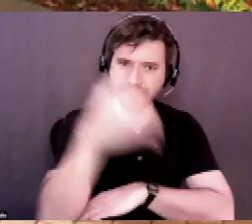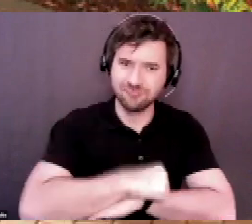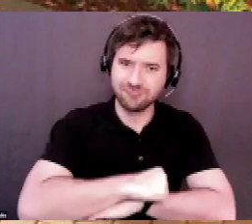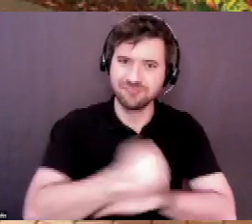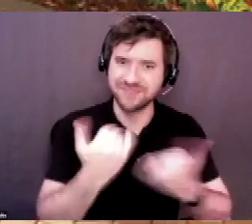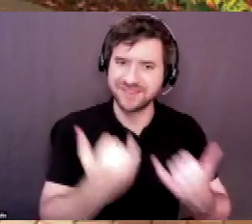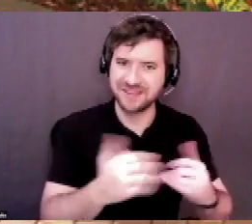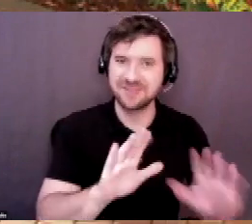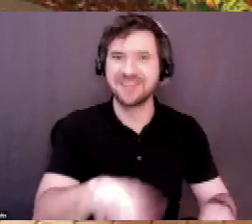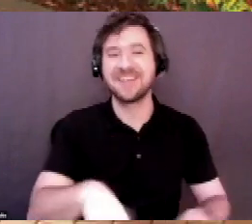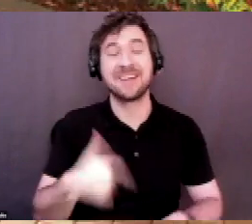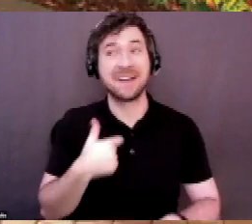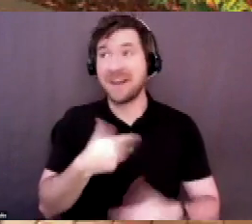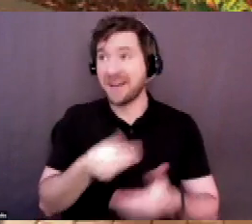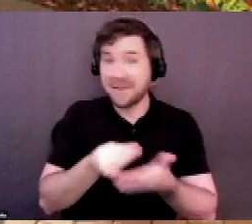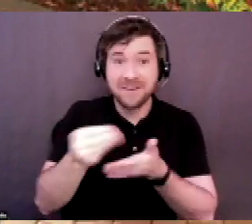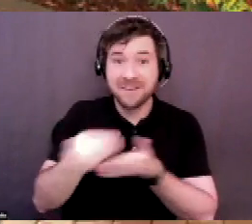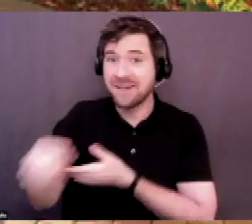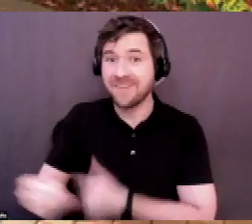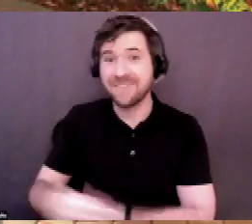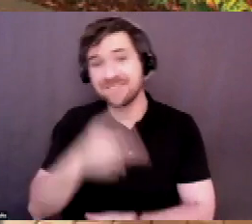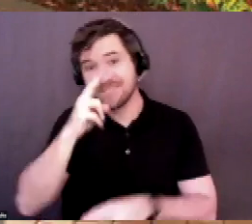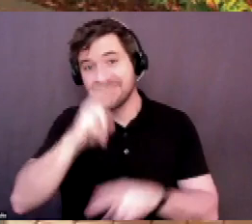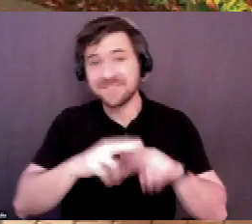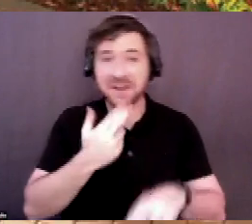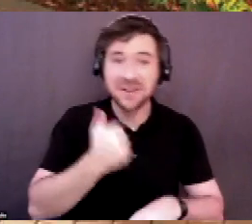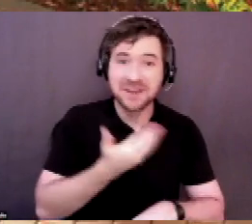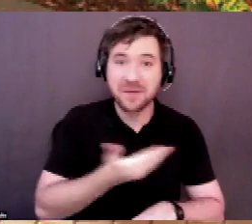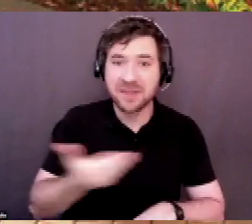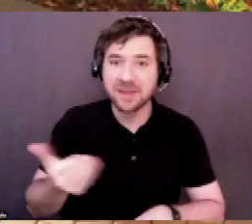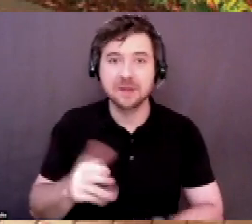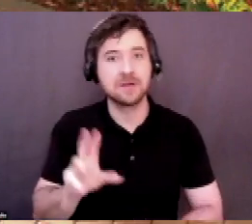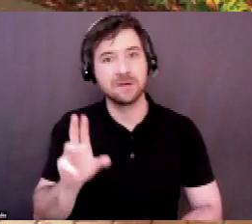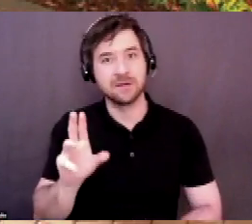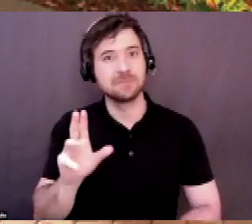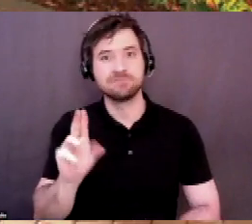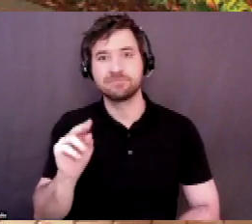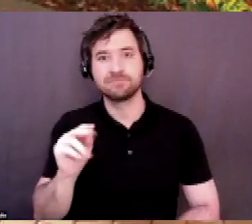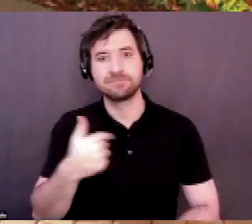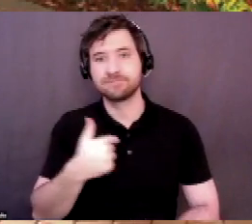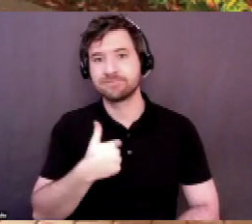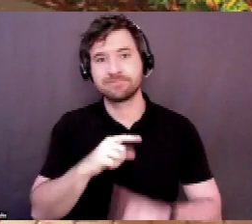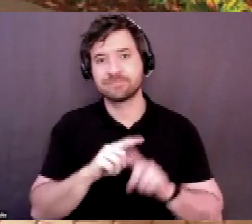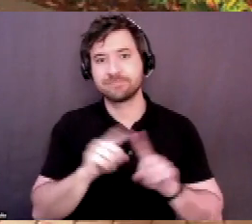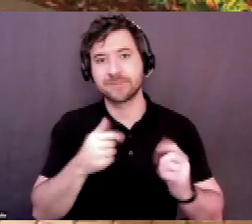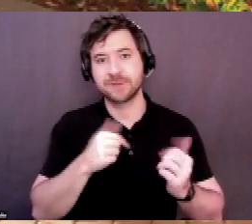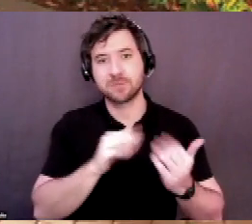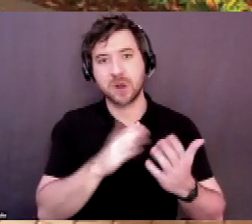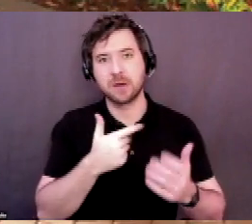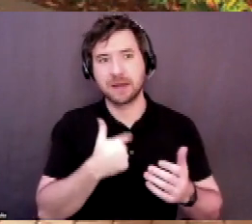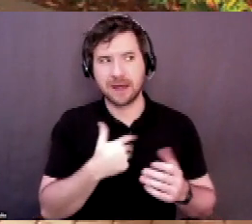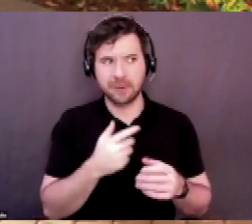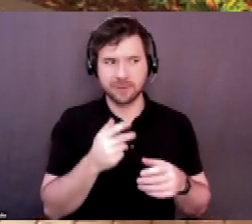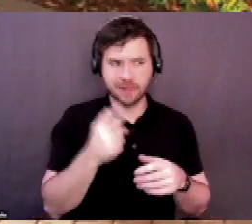cute things I was doing all the strategizing about, oh my goodness, how am I going to do this?